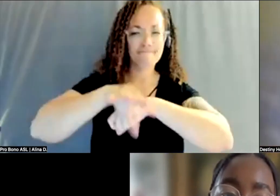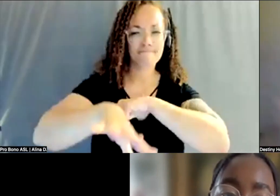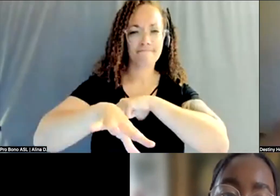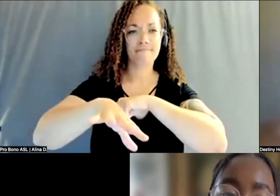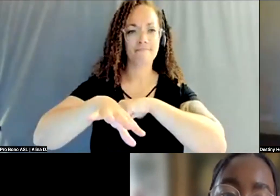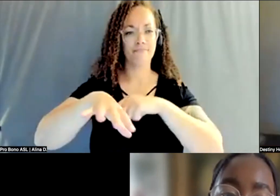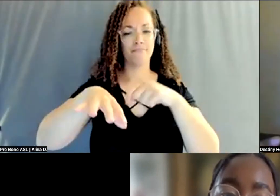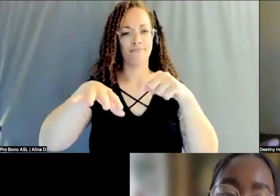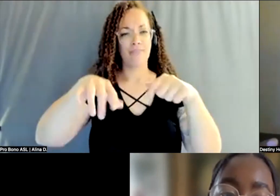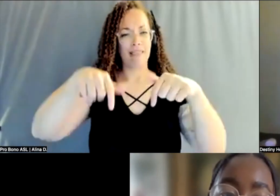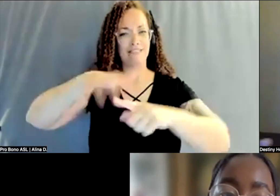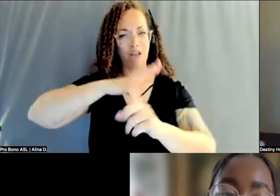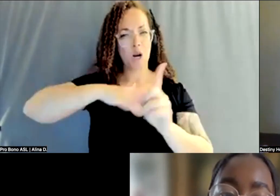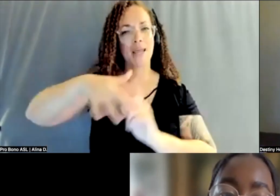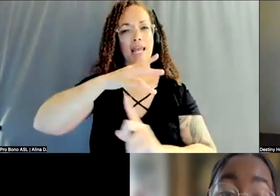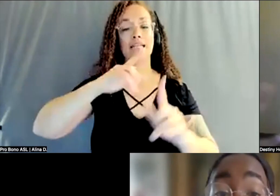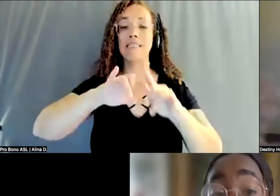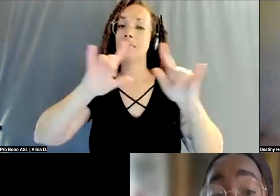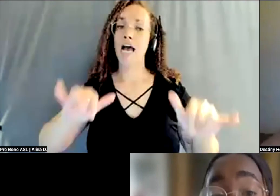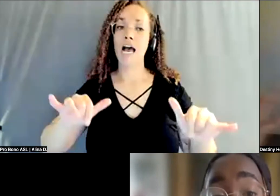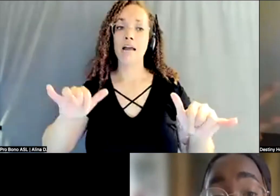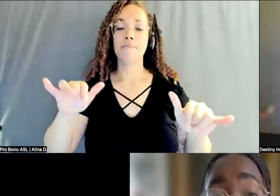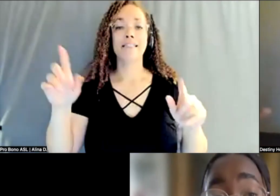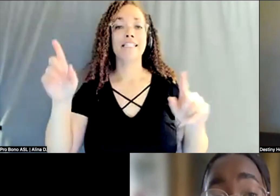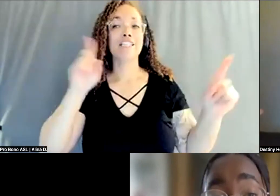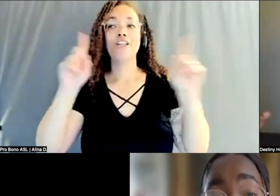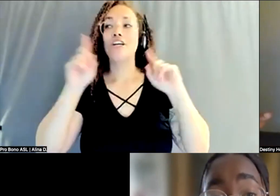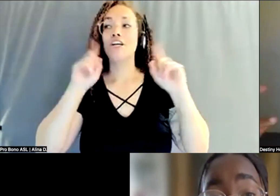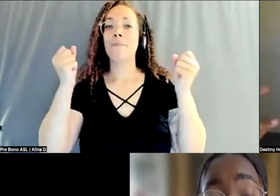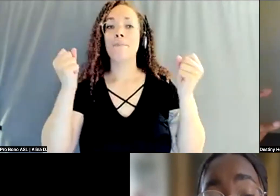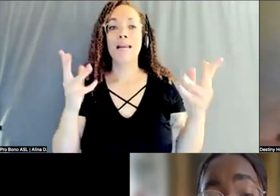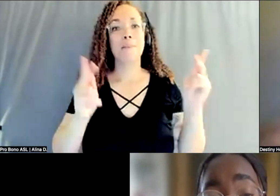speaking in the language of apocalypse, and that also increased the feeling of despair for me.